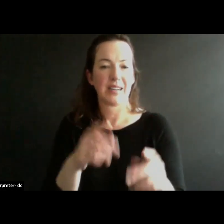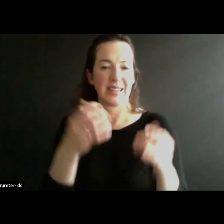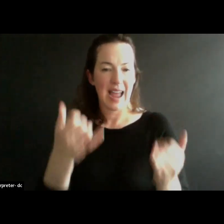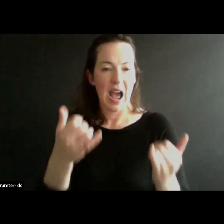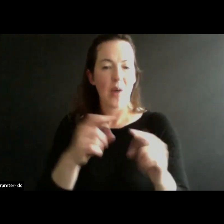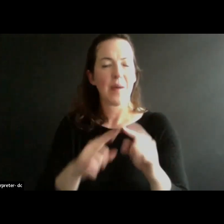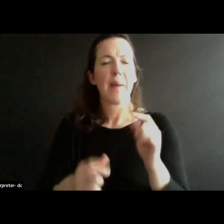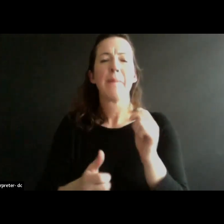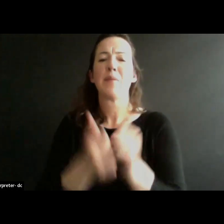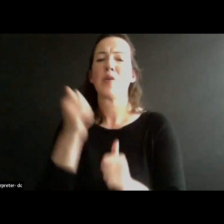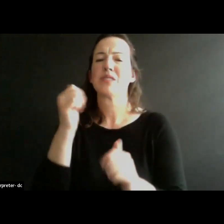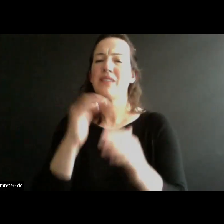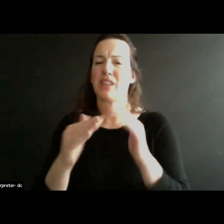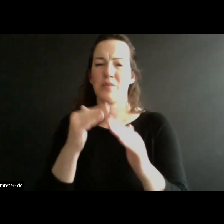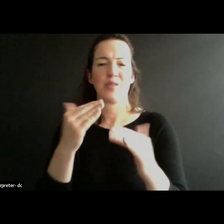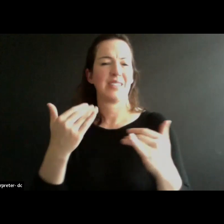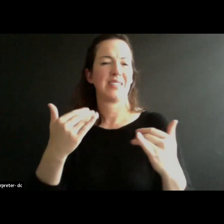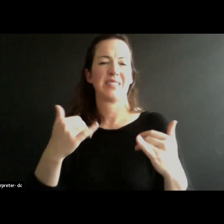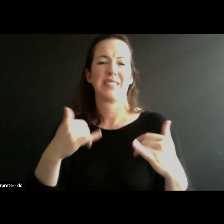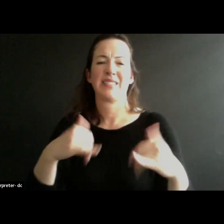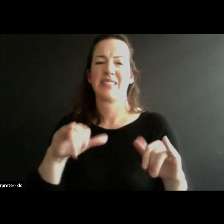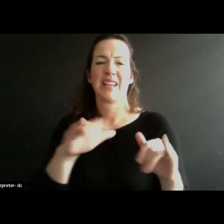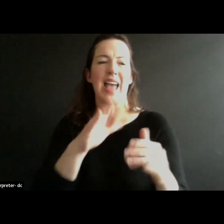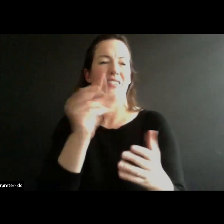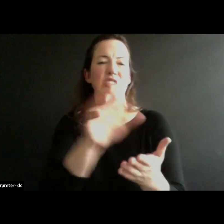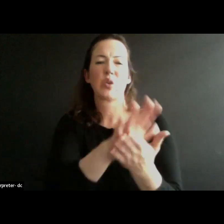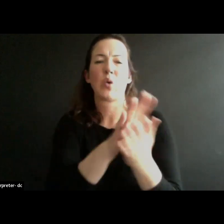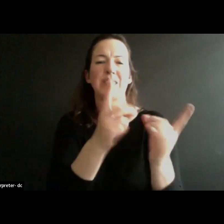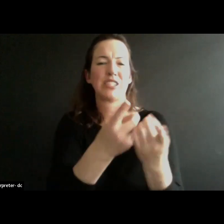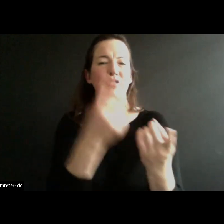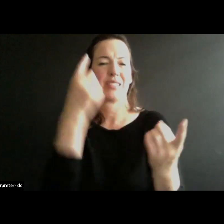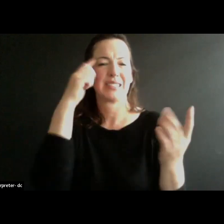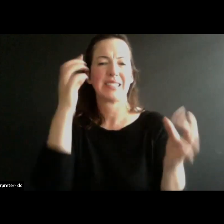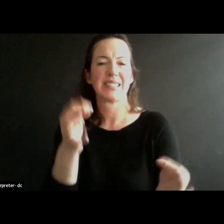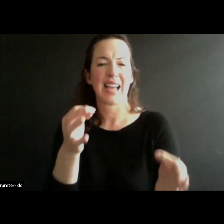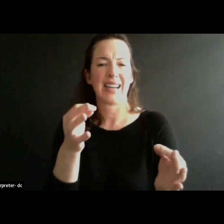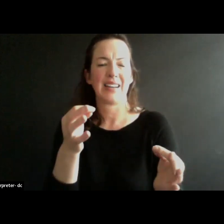the majority of the communities and school districts decide. Wait. We went from having,